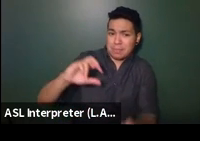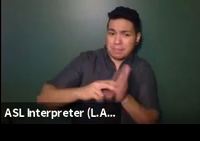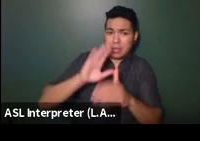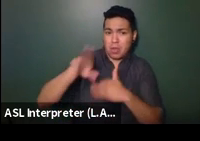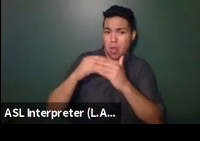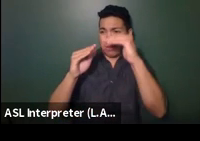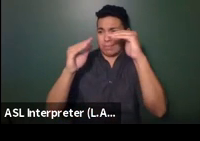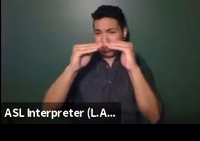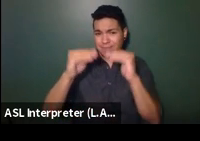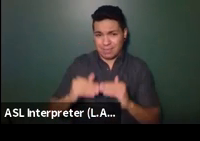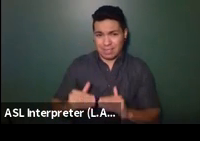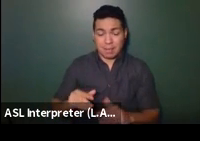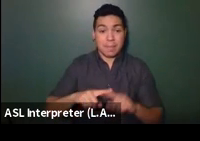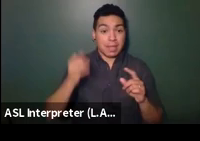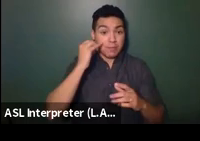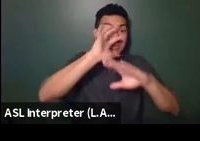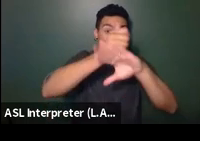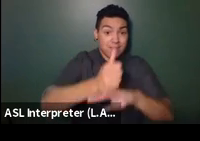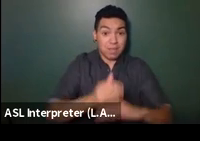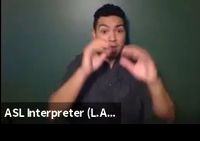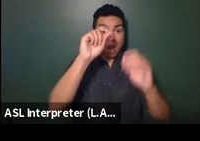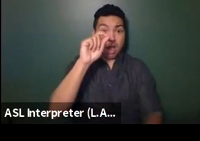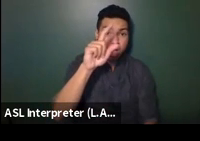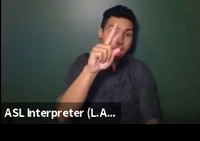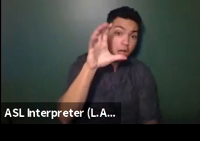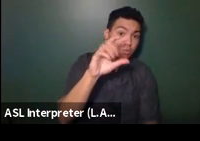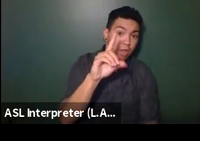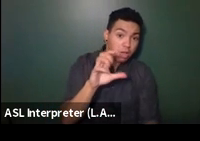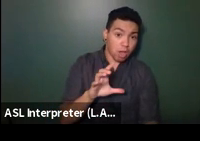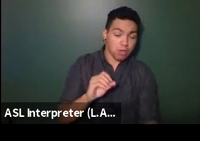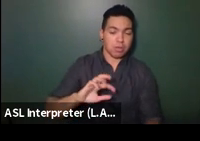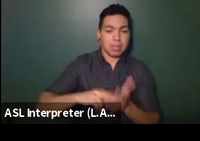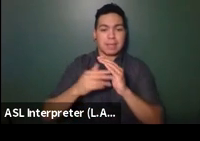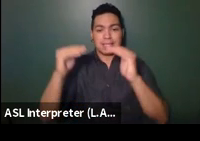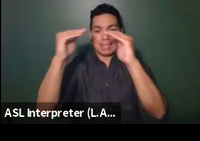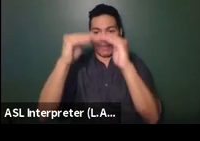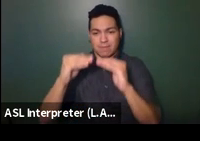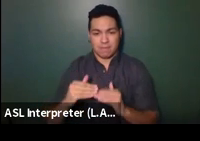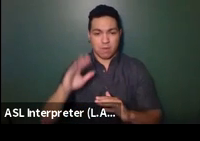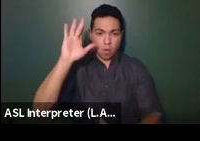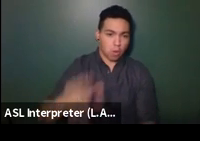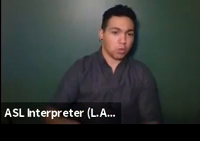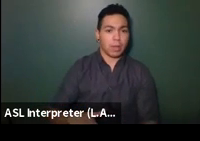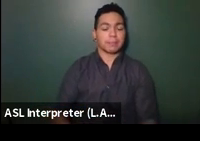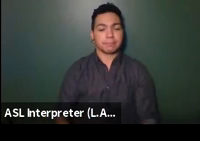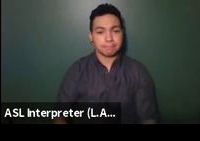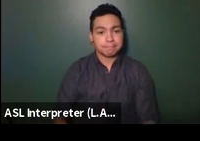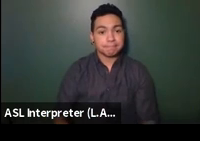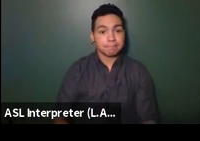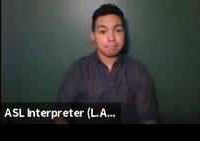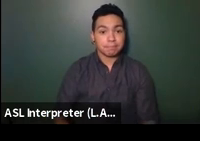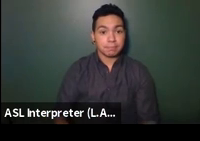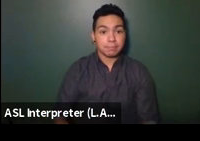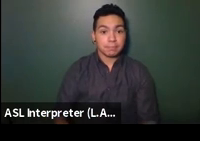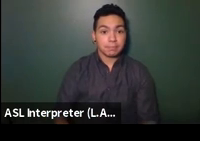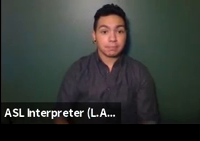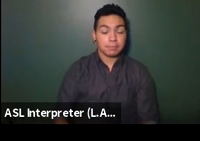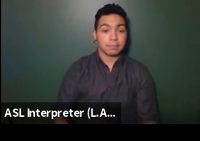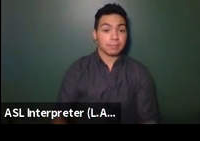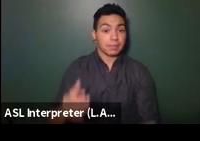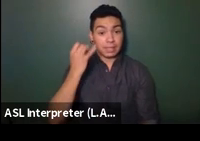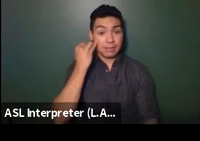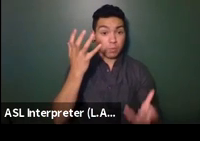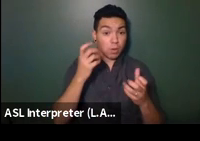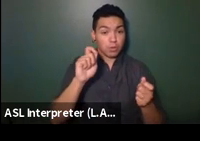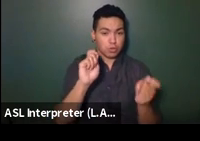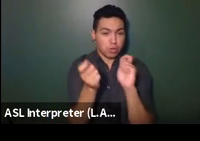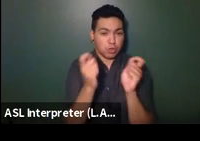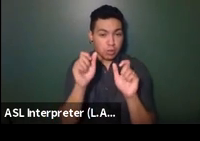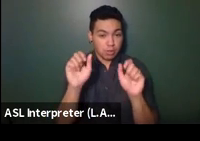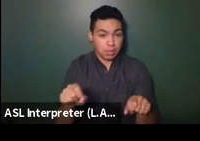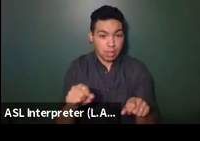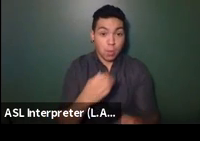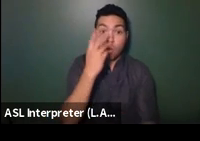ESD 189 - Amy Colburn: But if you put them all in as 100 it will evenly dispersed all the categories across 100% so from here you can change these if you want warm ups to be worth nothing